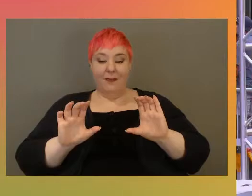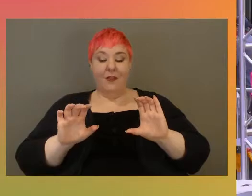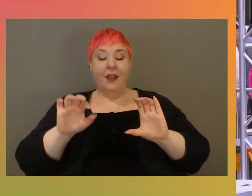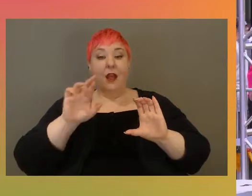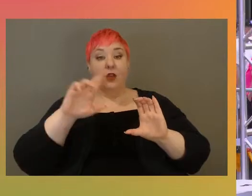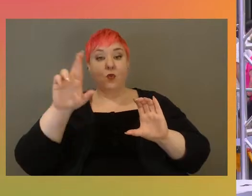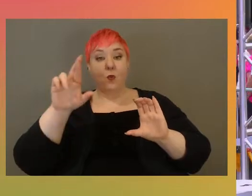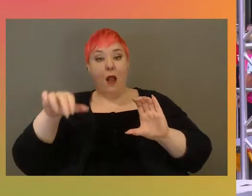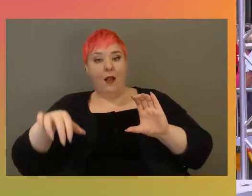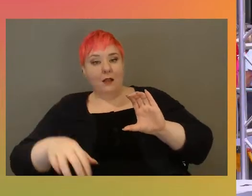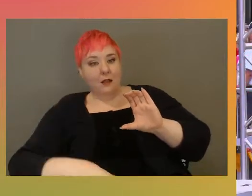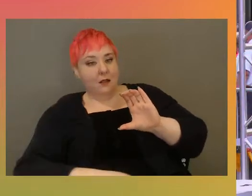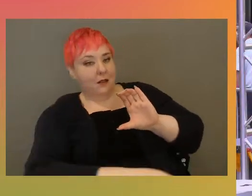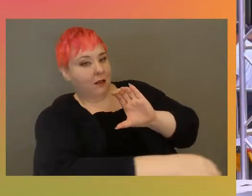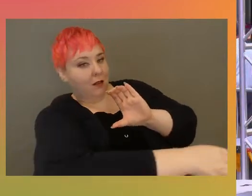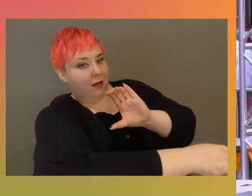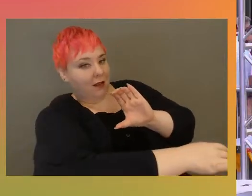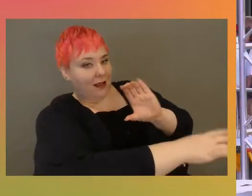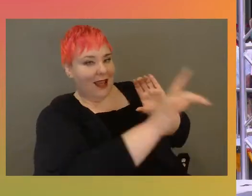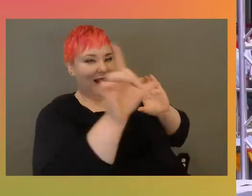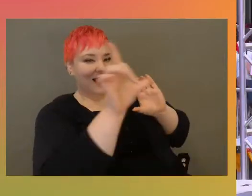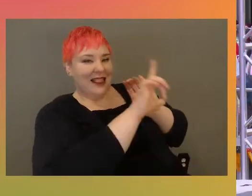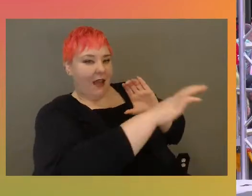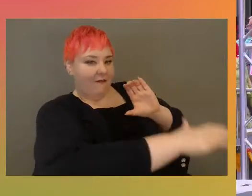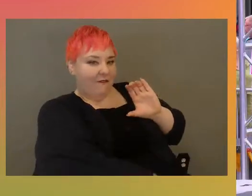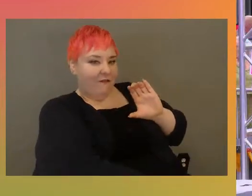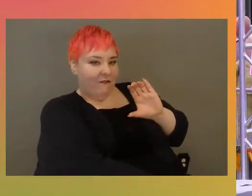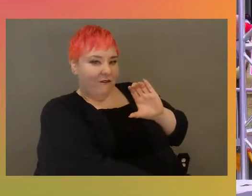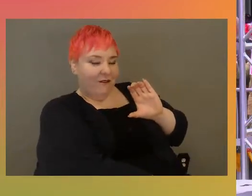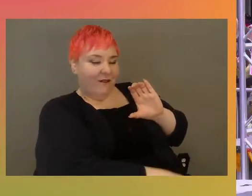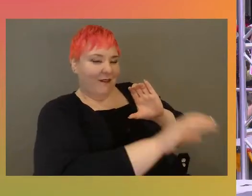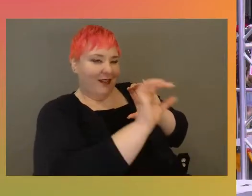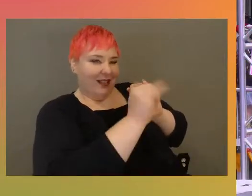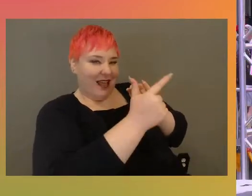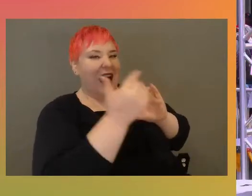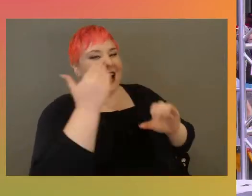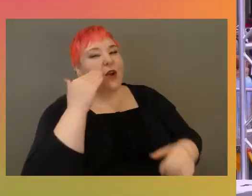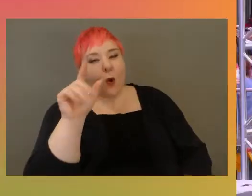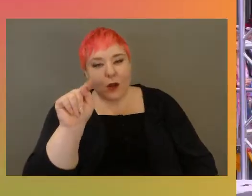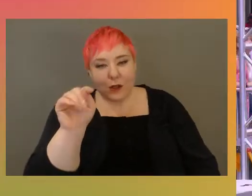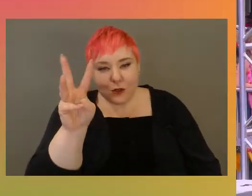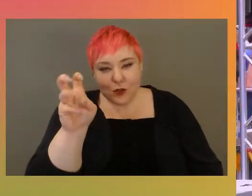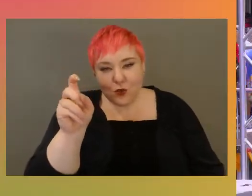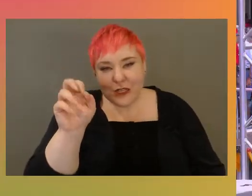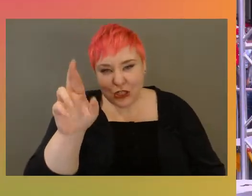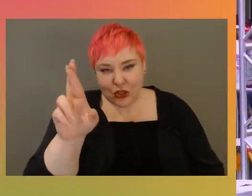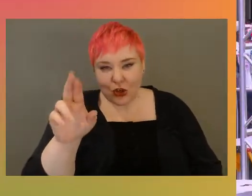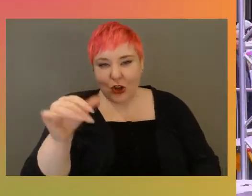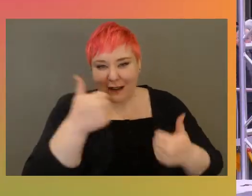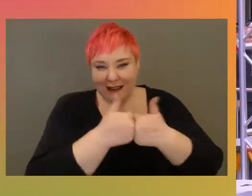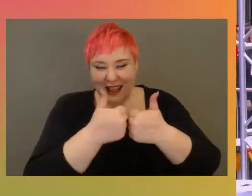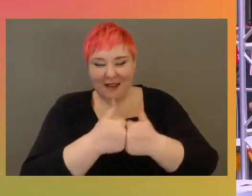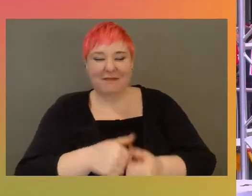KEEP YOUR HIPS BACK. SLIDE YOUR RIGHT ARM UNDERNEATH YOUR LEFT ARM AND CATCH A HOLD